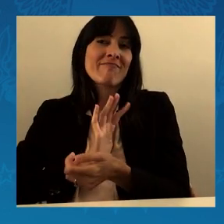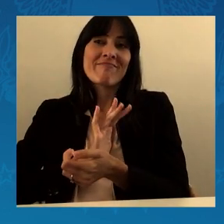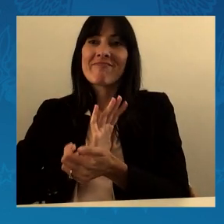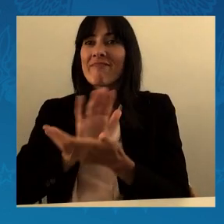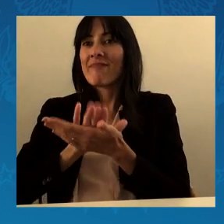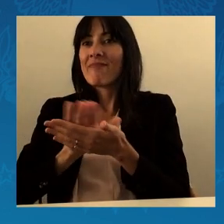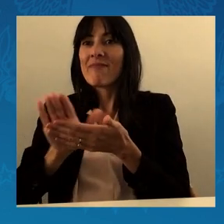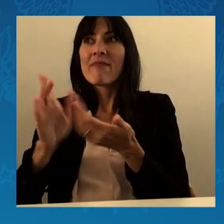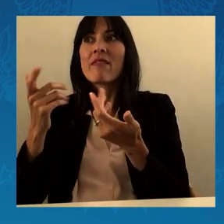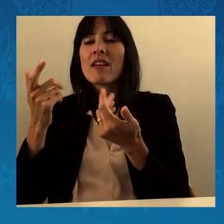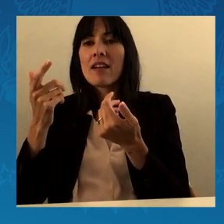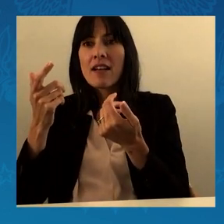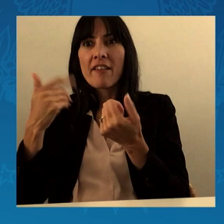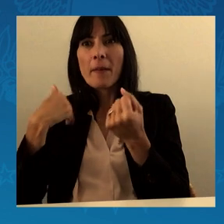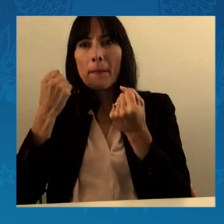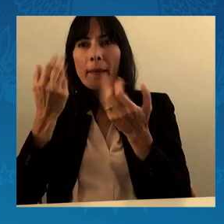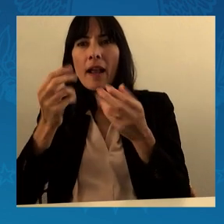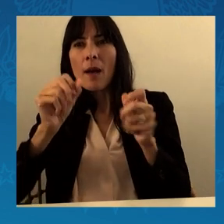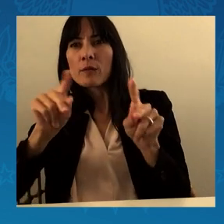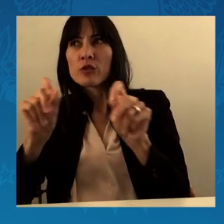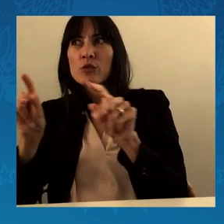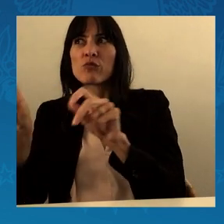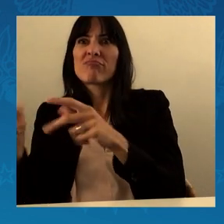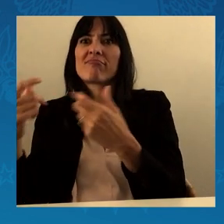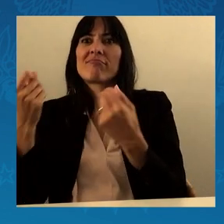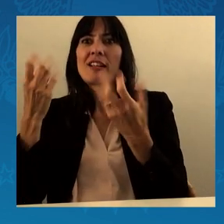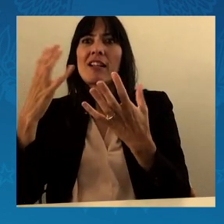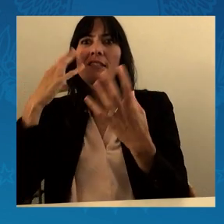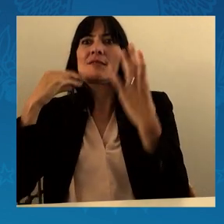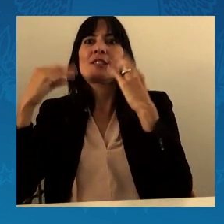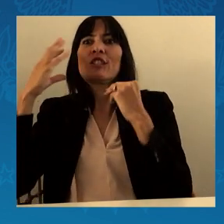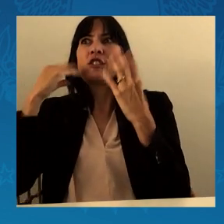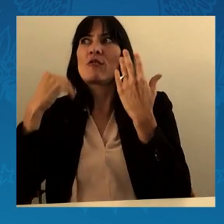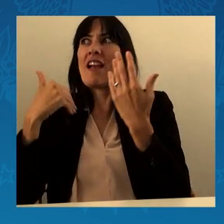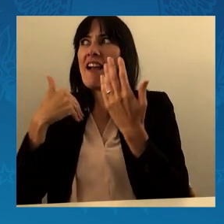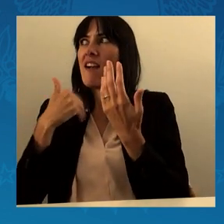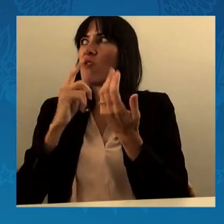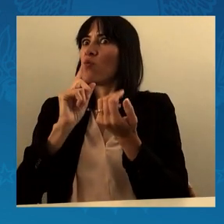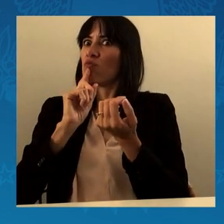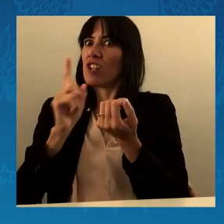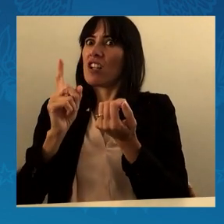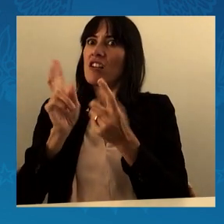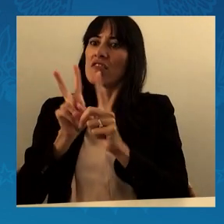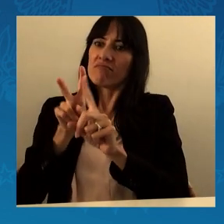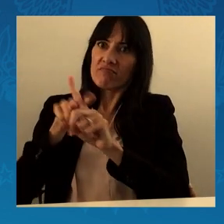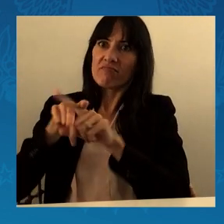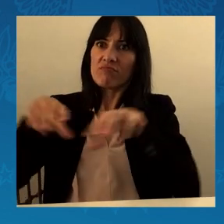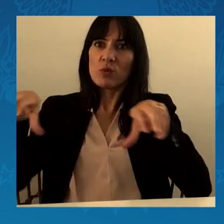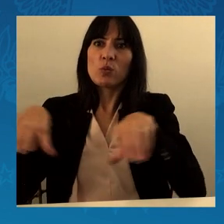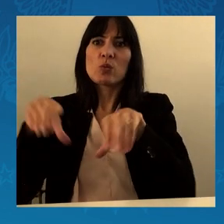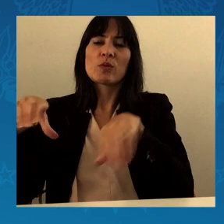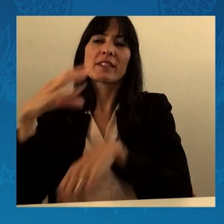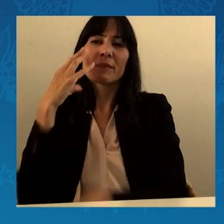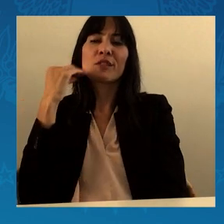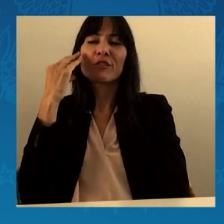It's been like a true, great experience, really getting real world experience with industry as well. The Vice President: Yeah. You know, you remind me,